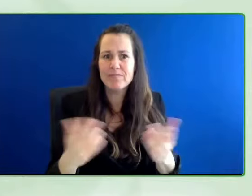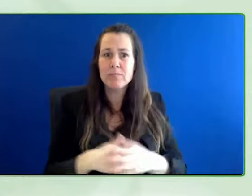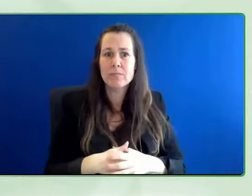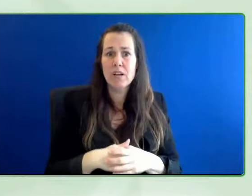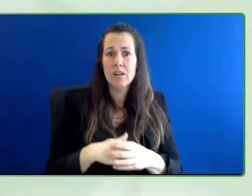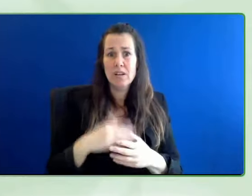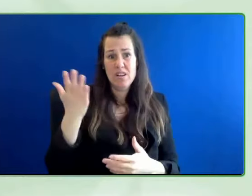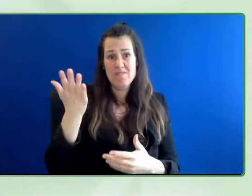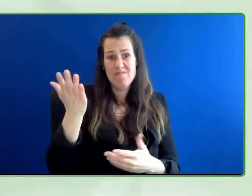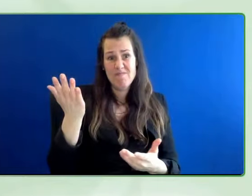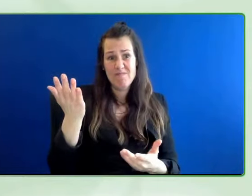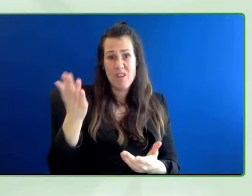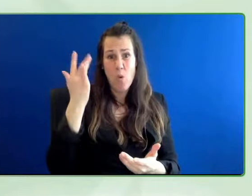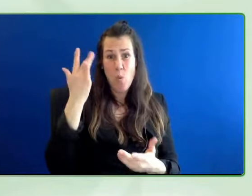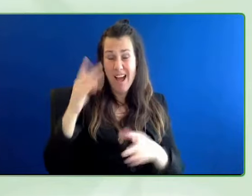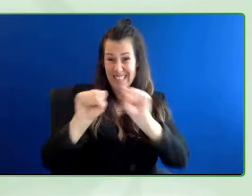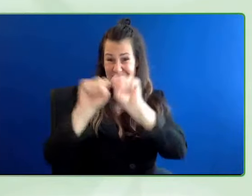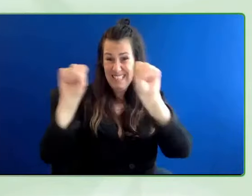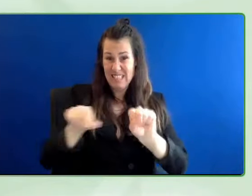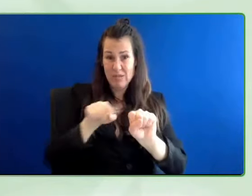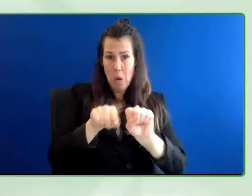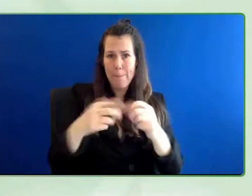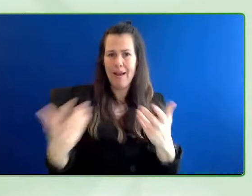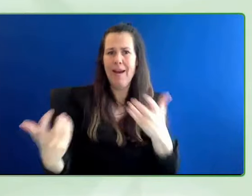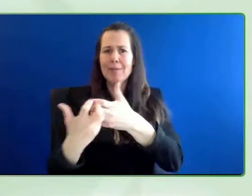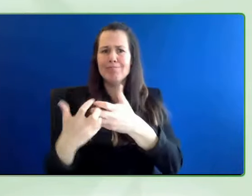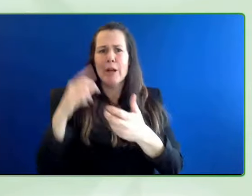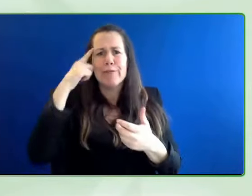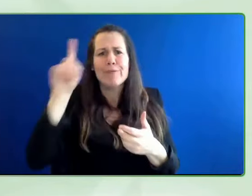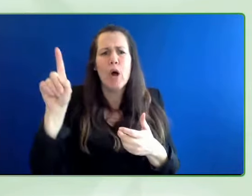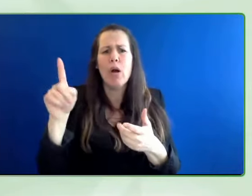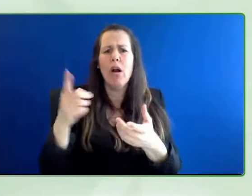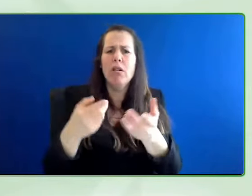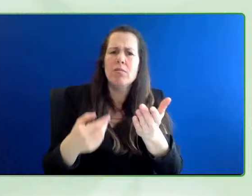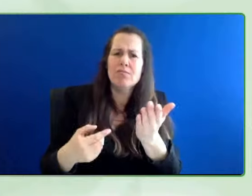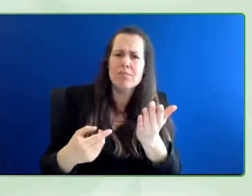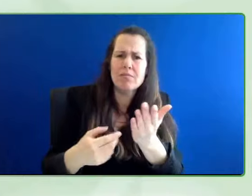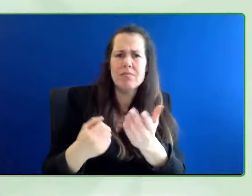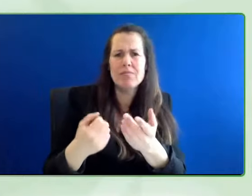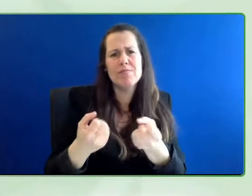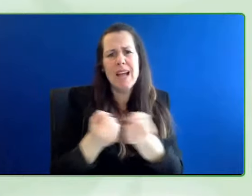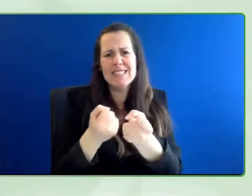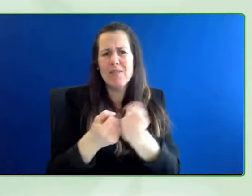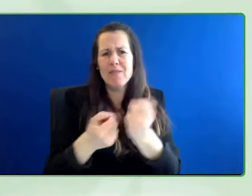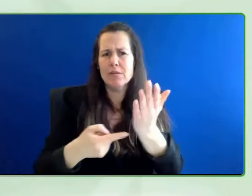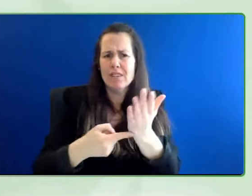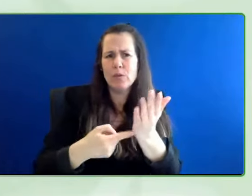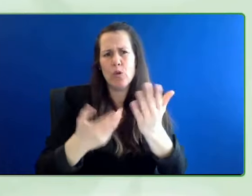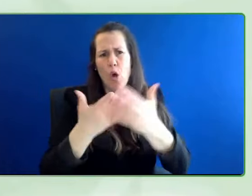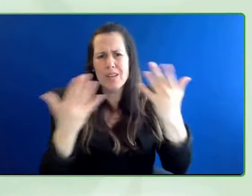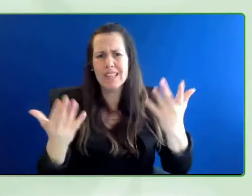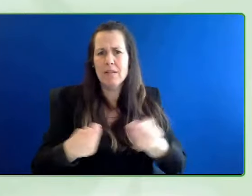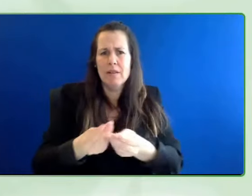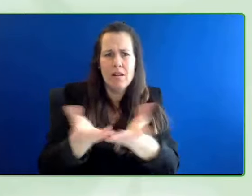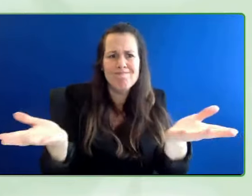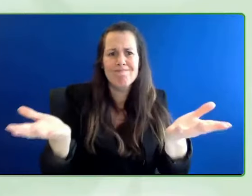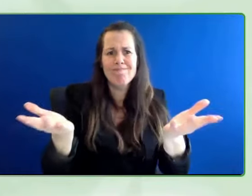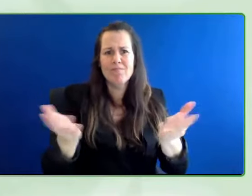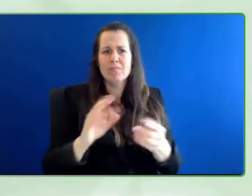And I think this is something that also we need to achieve, more integration and services